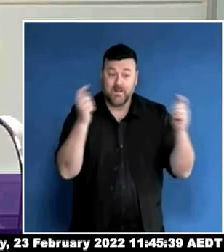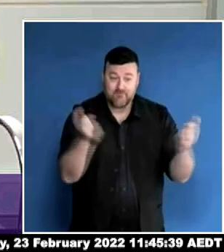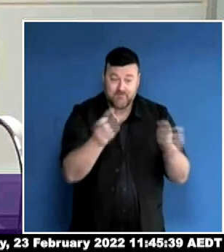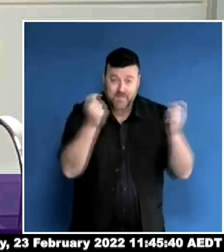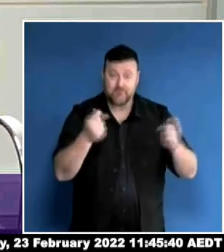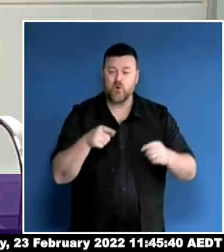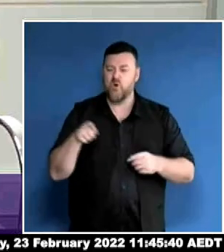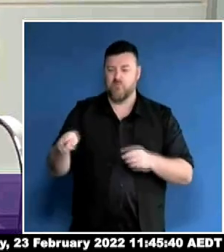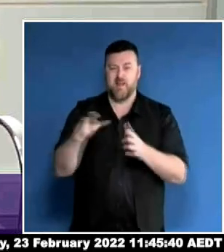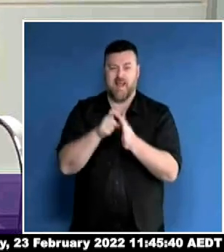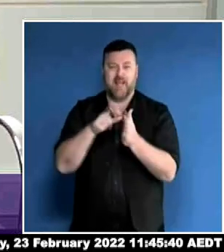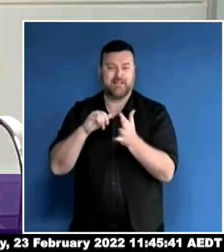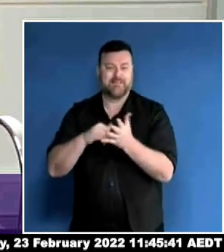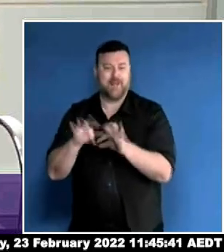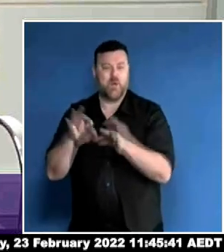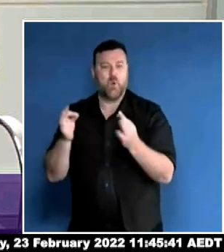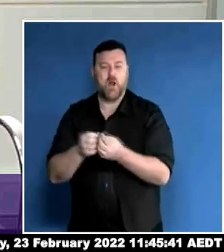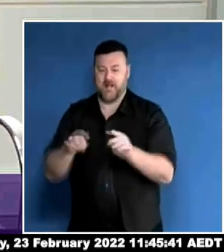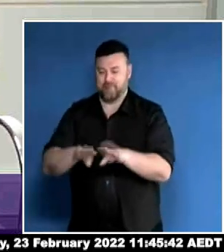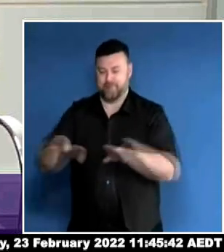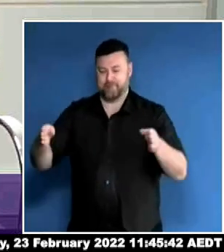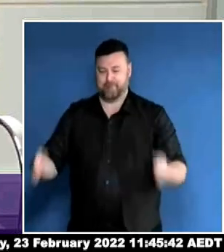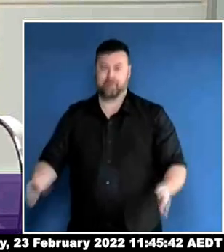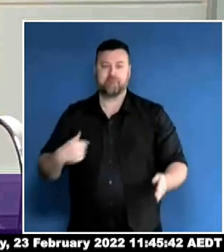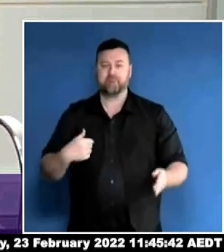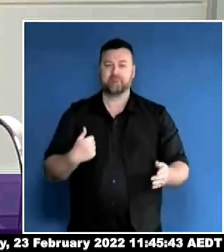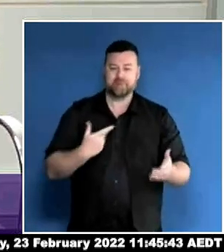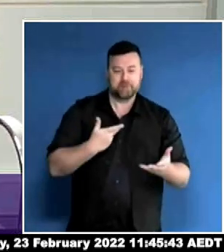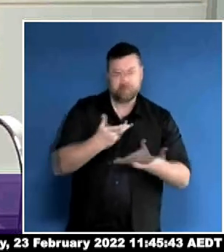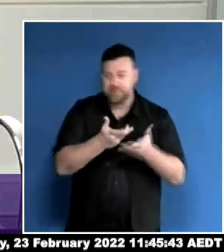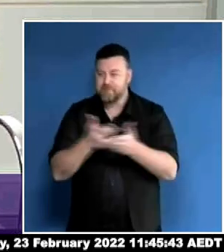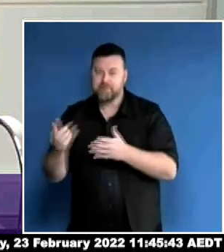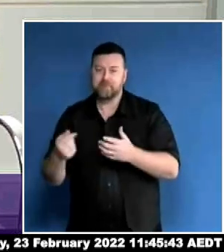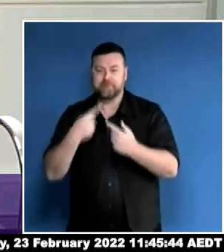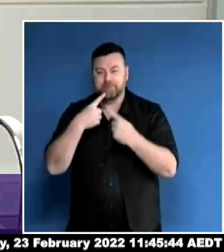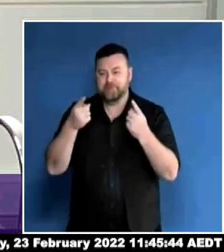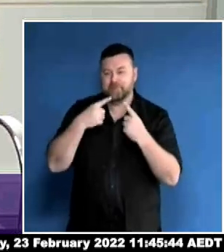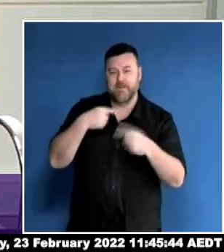You know, offering people jobs was kind of the hook. And so she went across. She was curious about that.